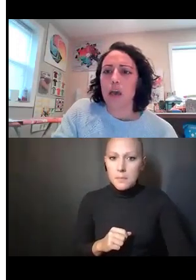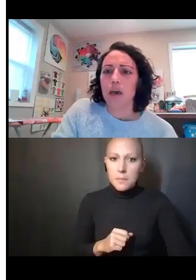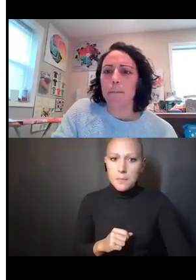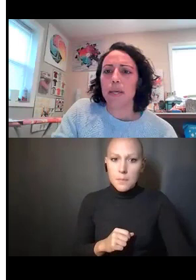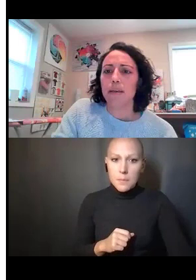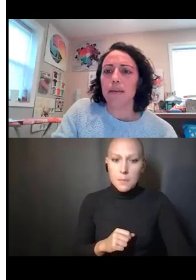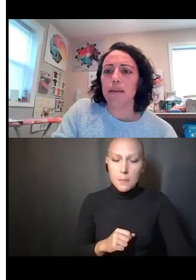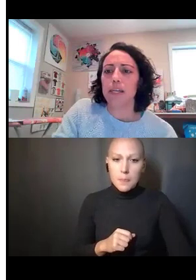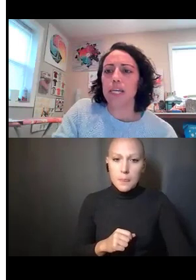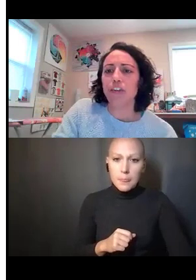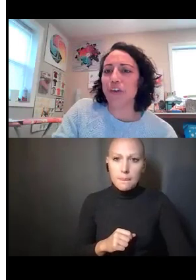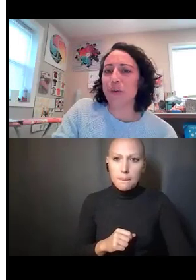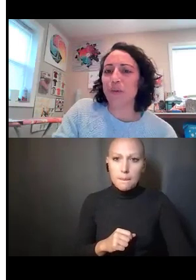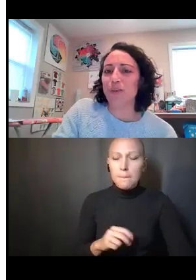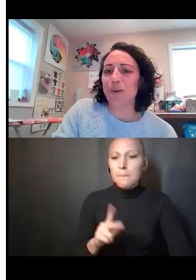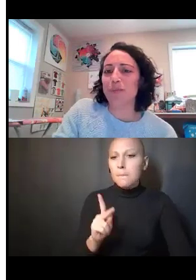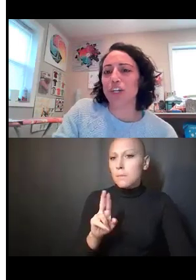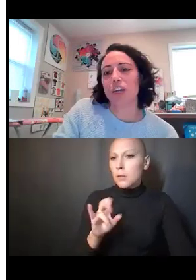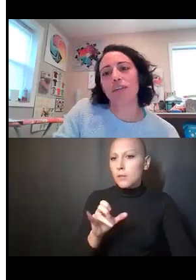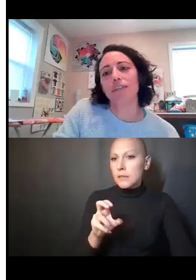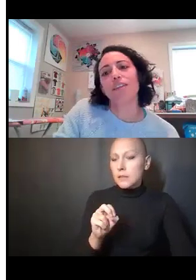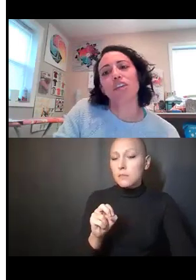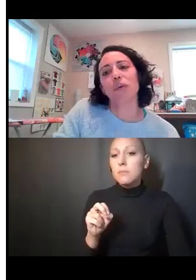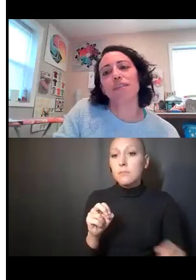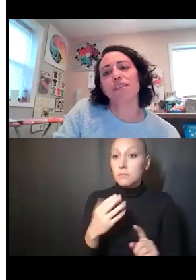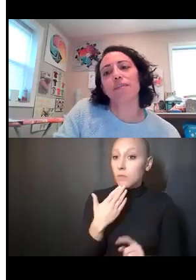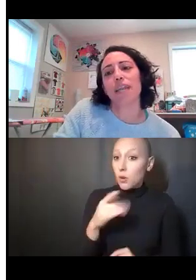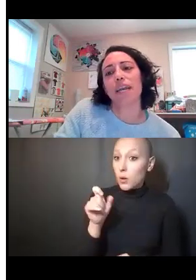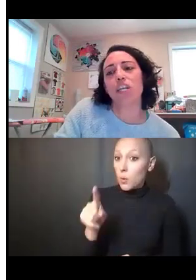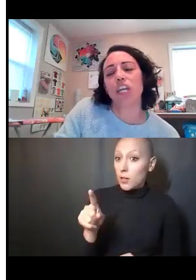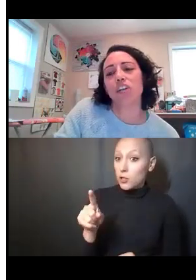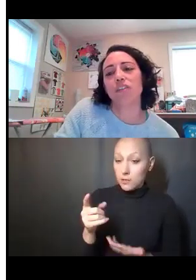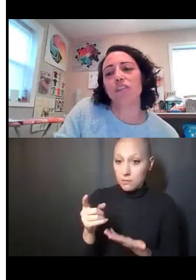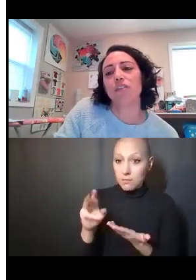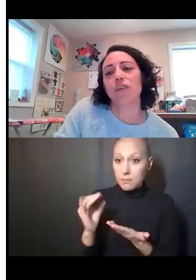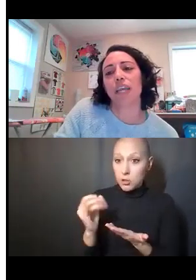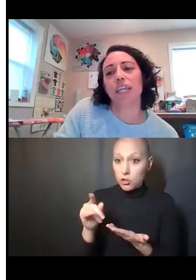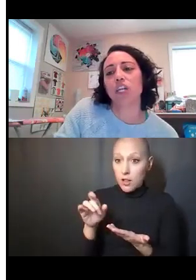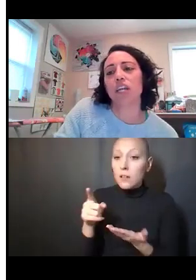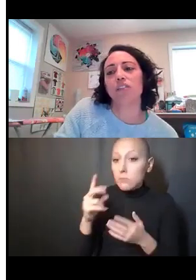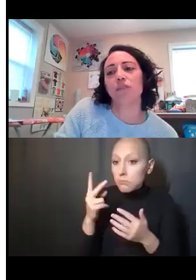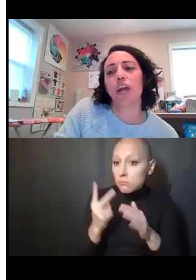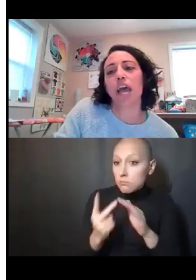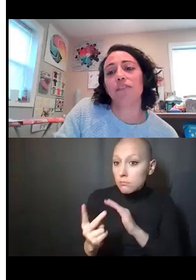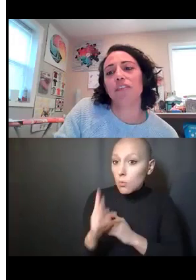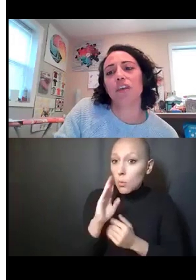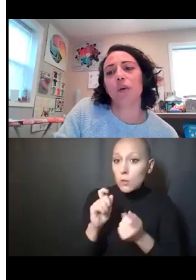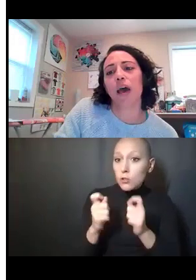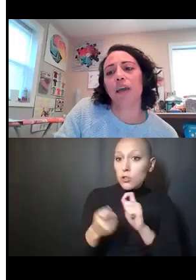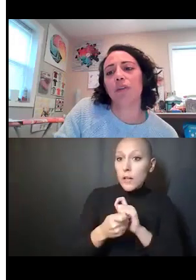Um, here's a good one for you, Michelle. Do you anticipate any changes to the regulations for FCOI